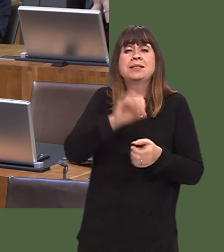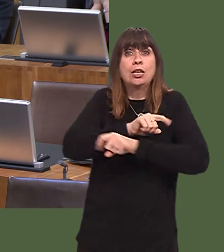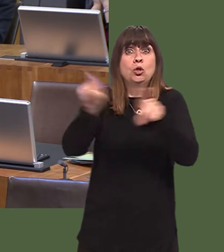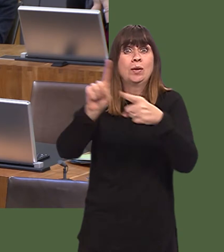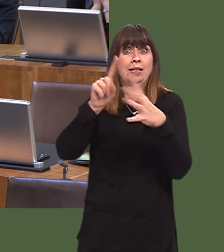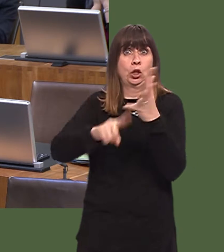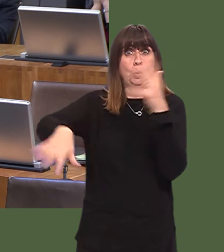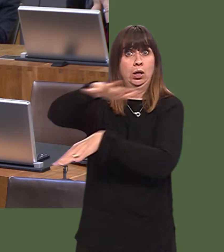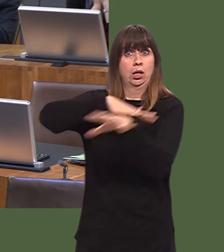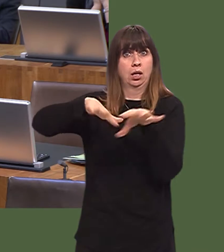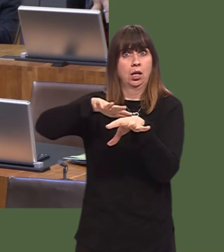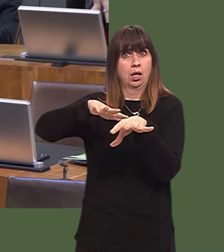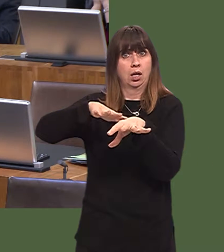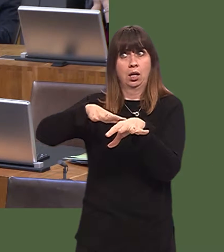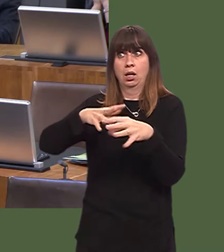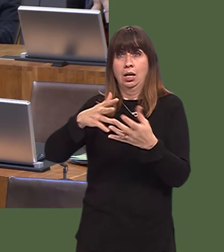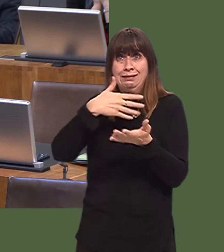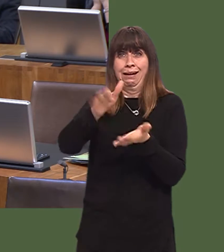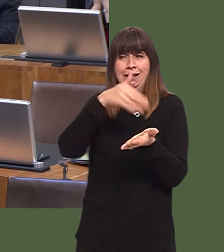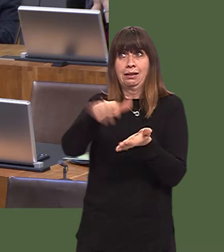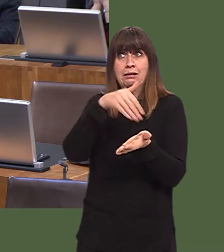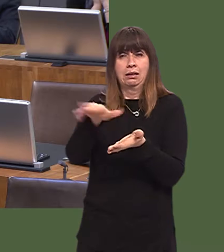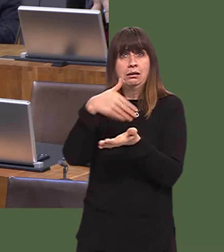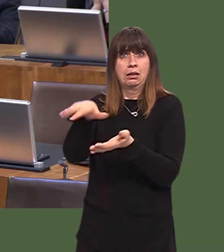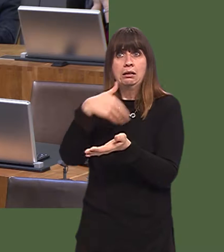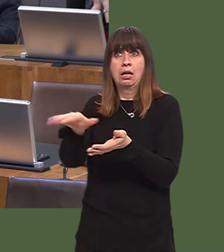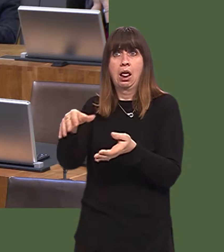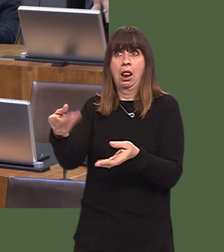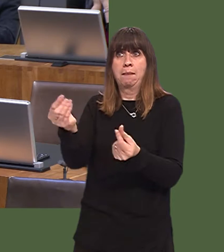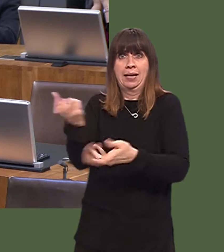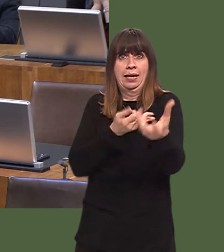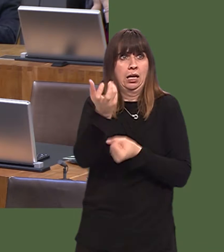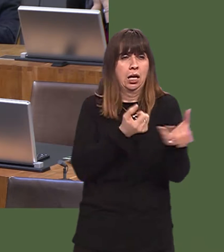It cannot be replaced easily as a market for our goods, so we must ensure that, as the